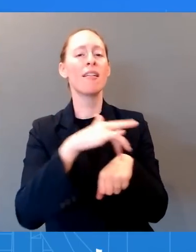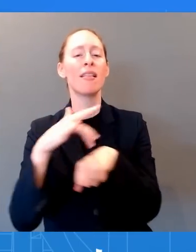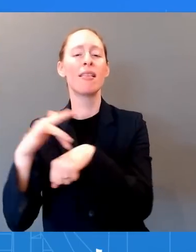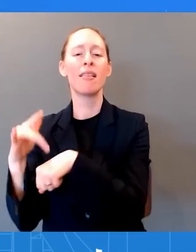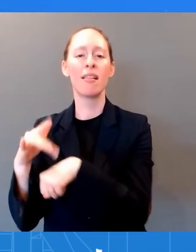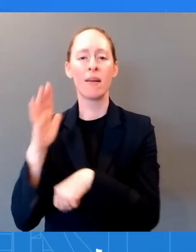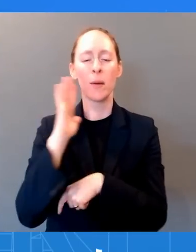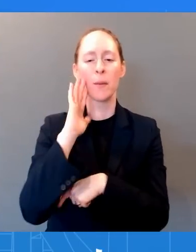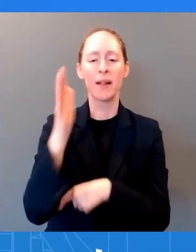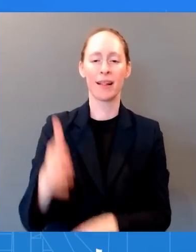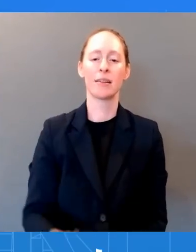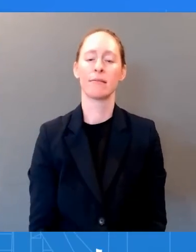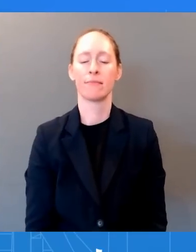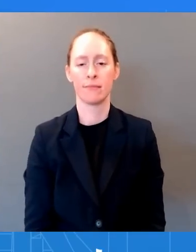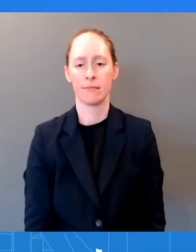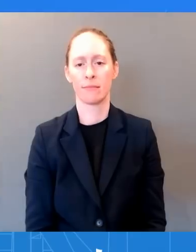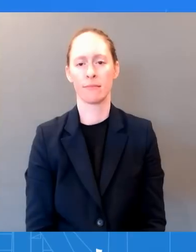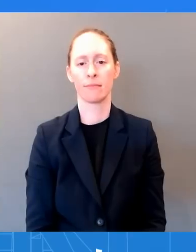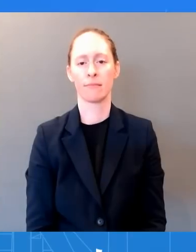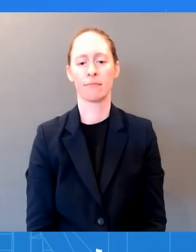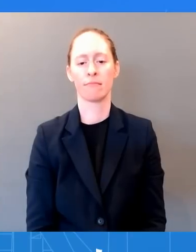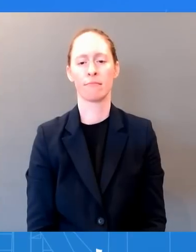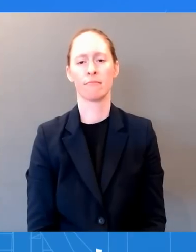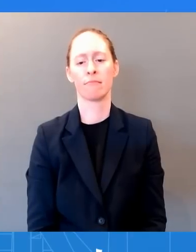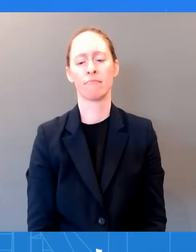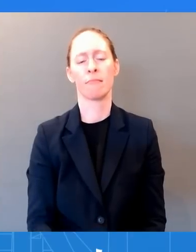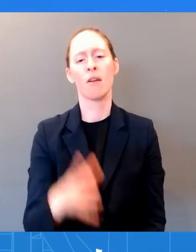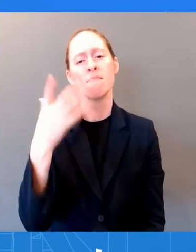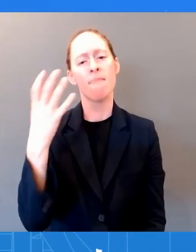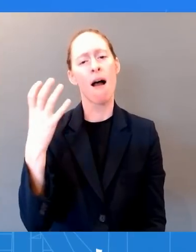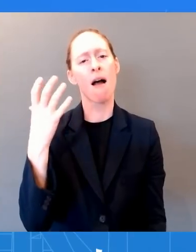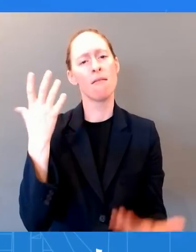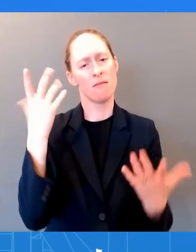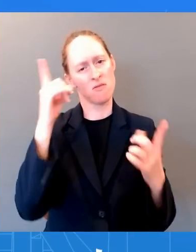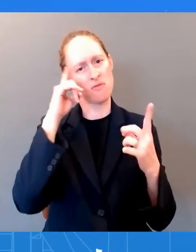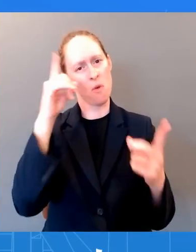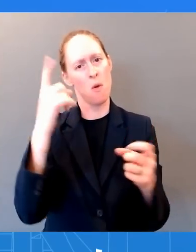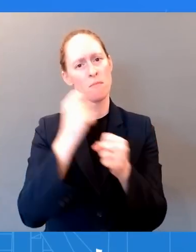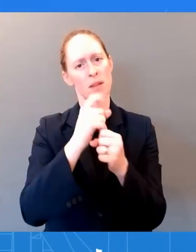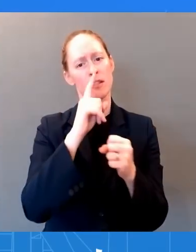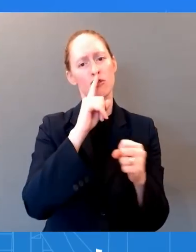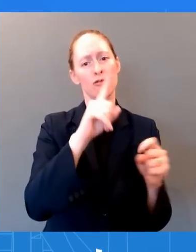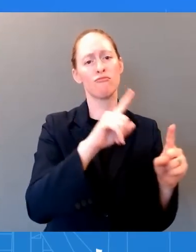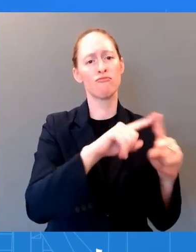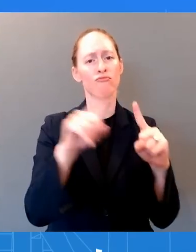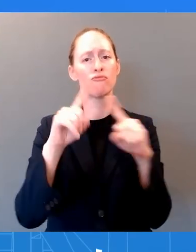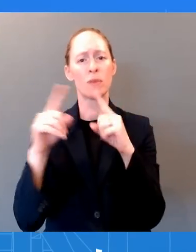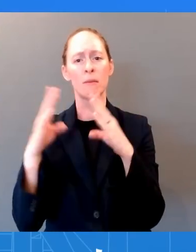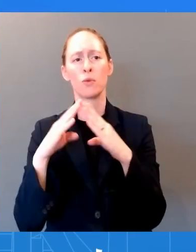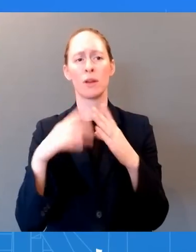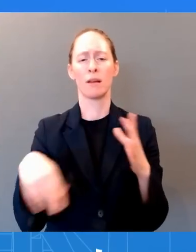that we're -- that we're -- that communities feel safer. And -- but as far as what we're doing from the --